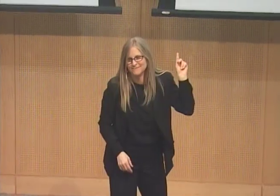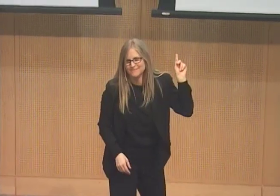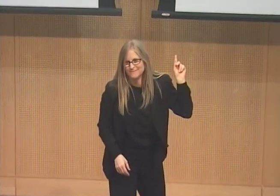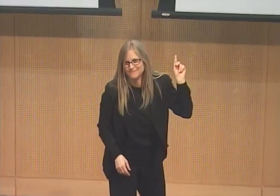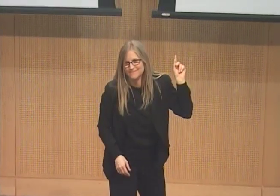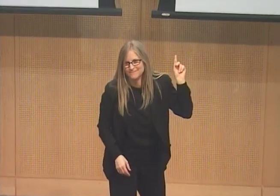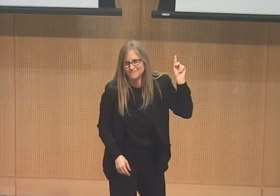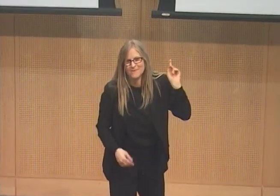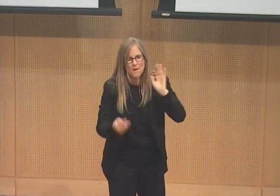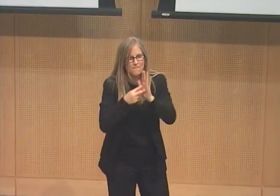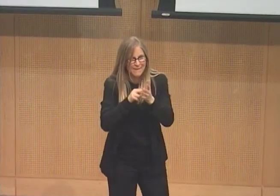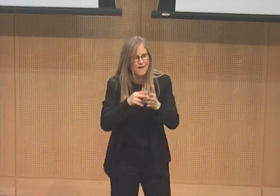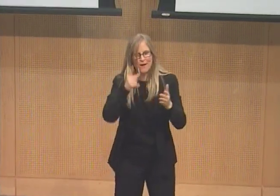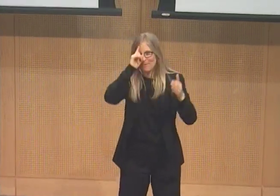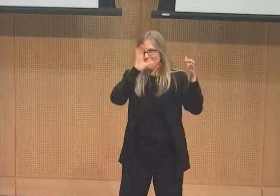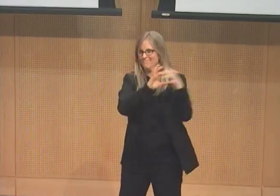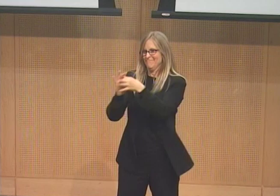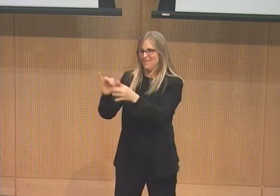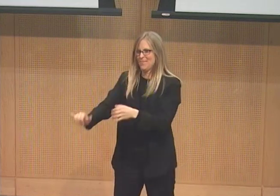Because of the implant...